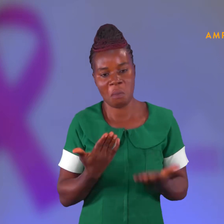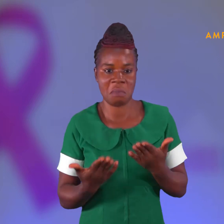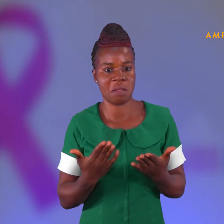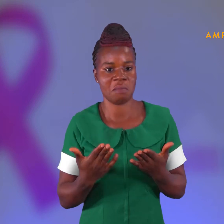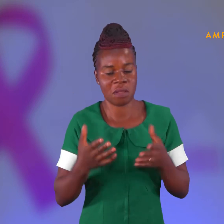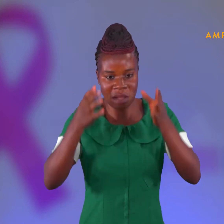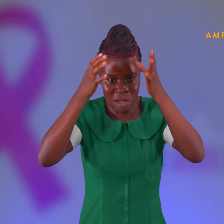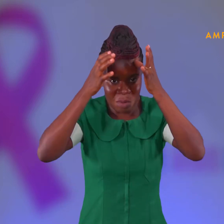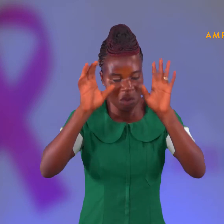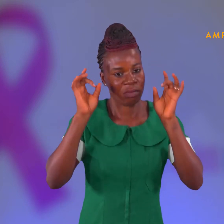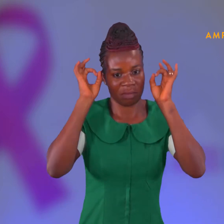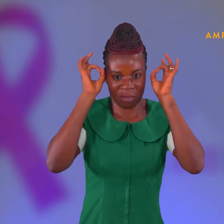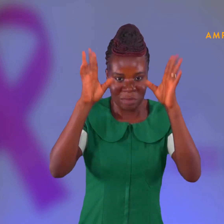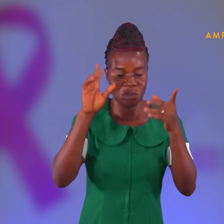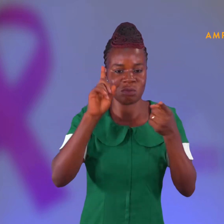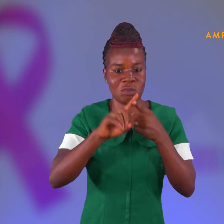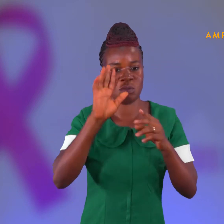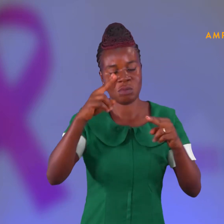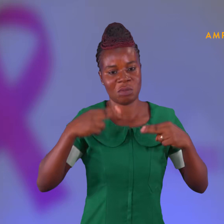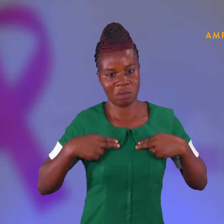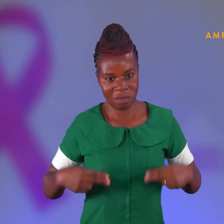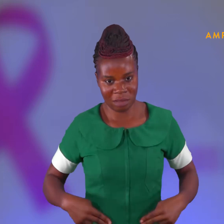Or you may cause danger to your health